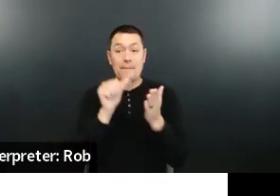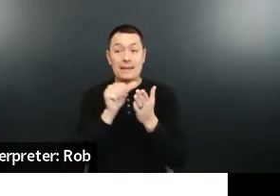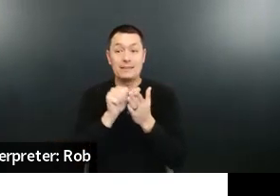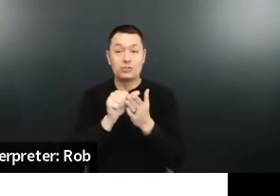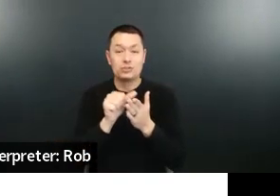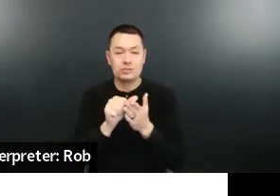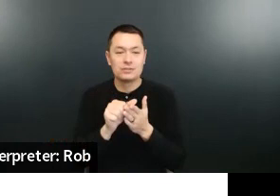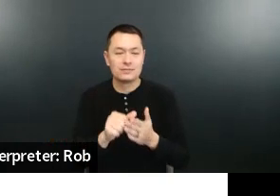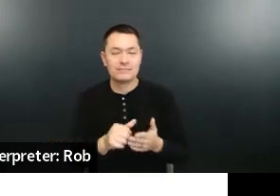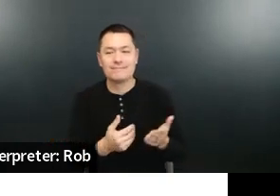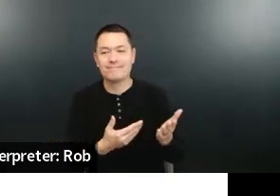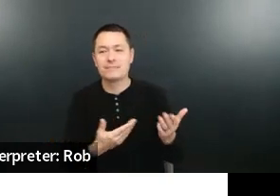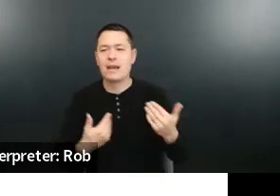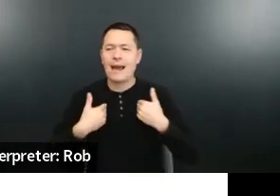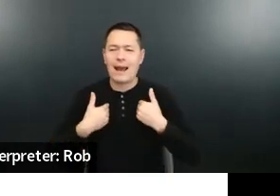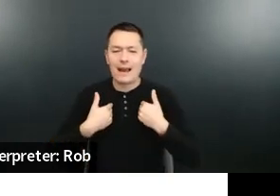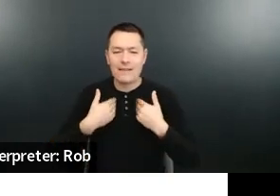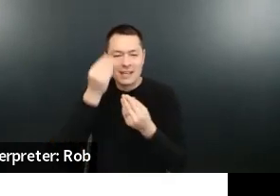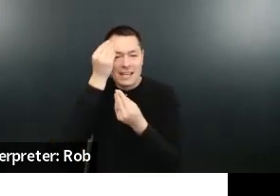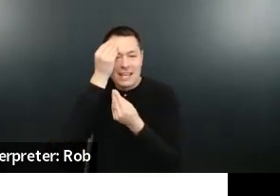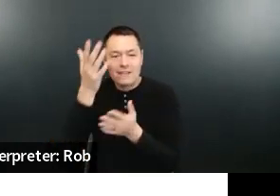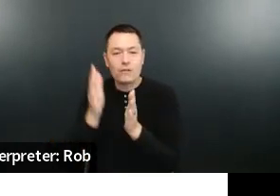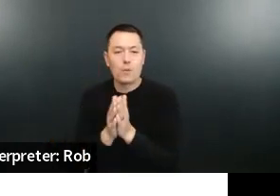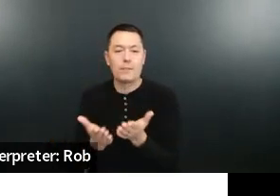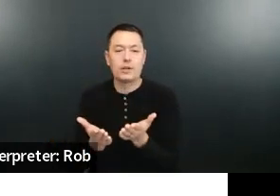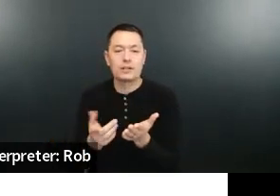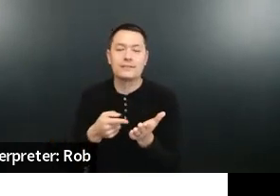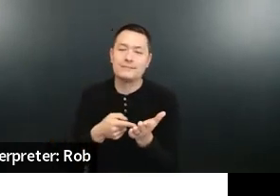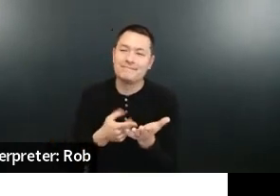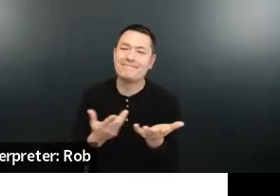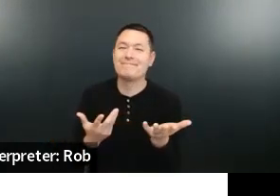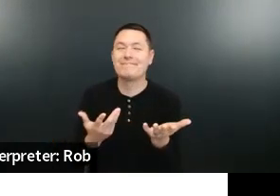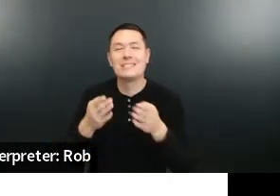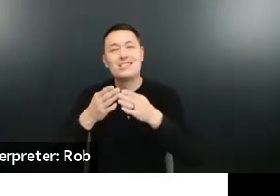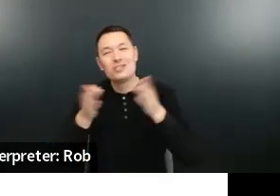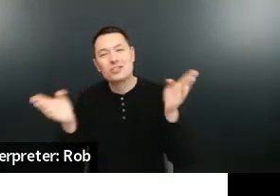and we've got our info book. And so this just has some general statistics about the college.